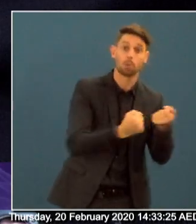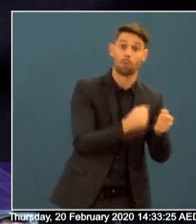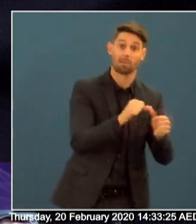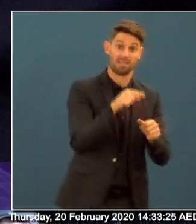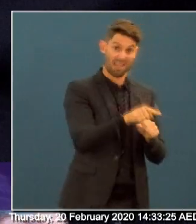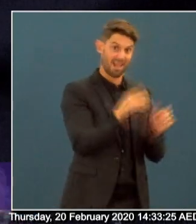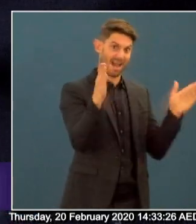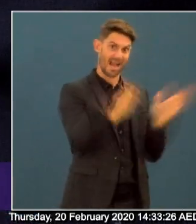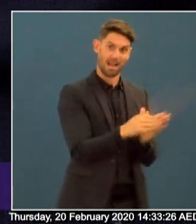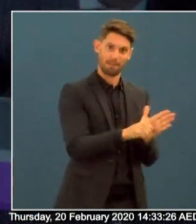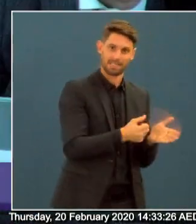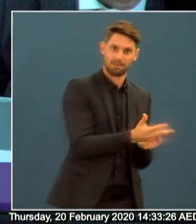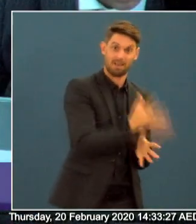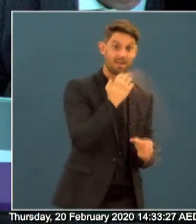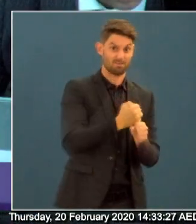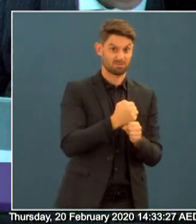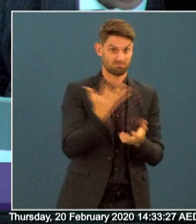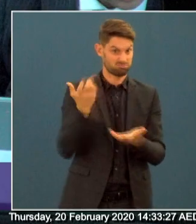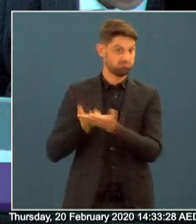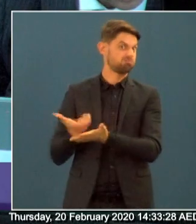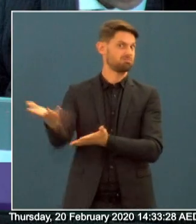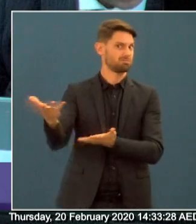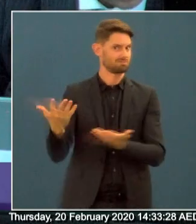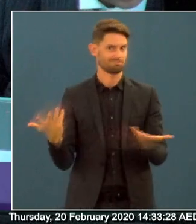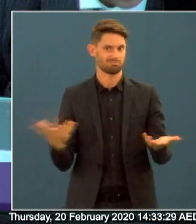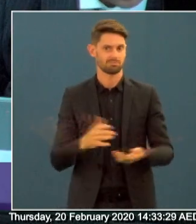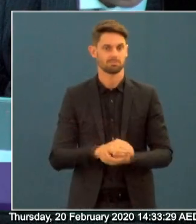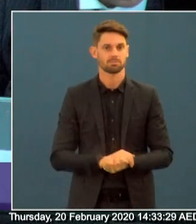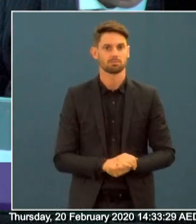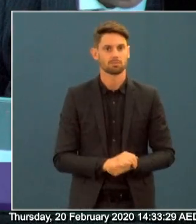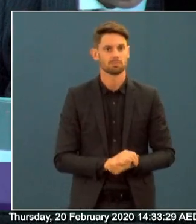The next area that you look at is leadership and governance.